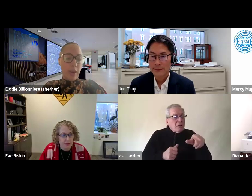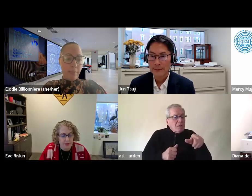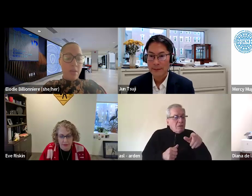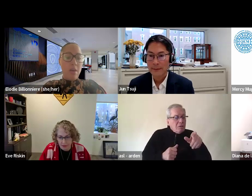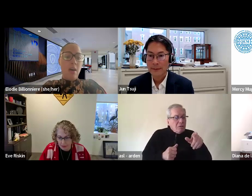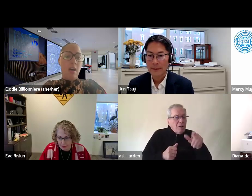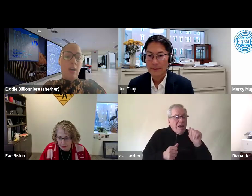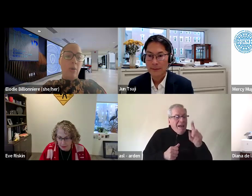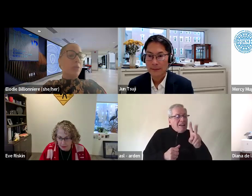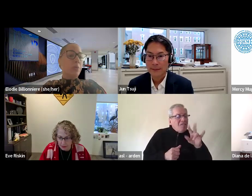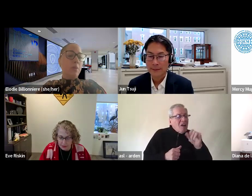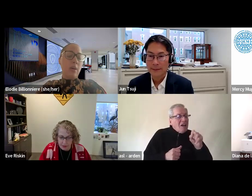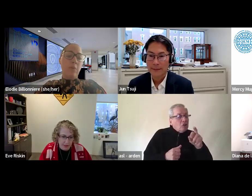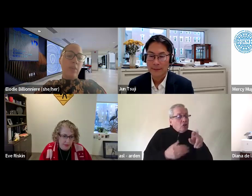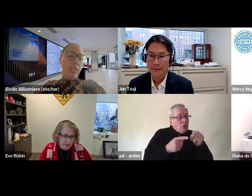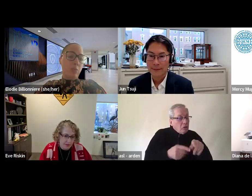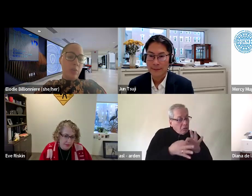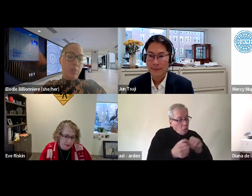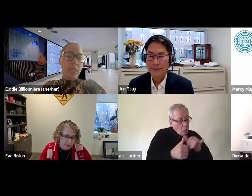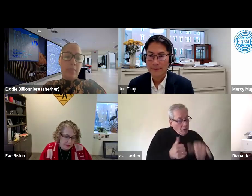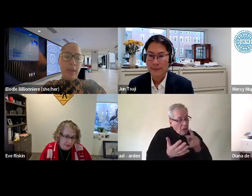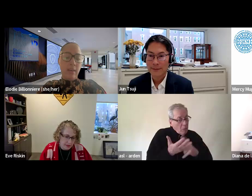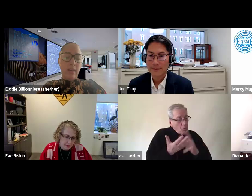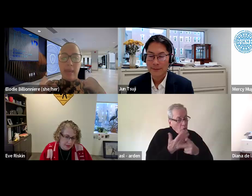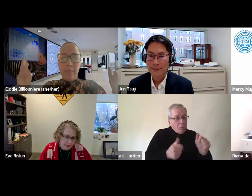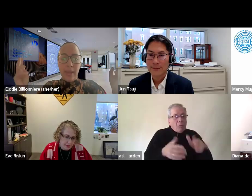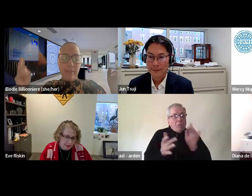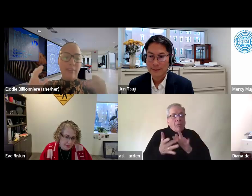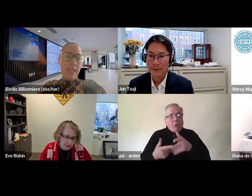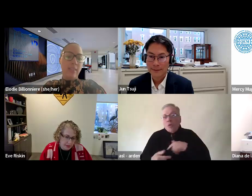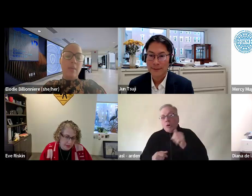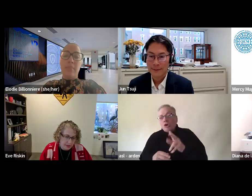they can promote the program. Also in our case we used an email